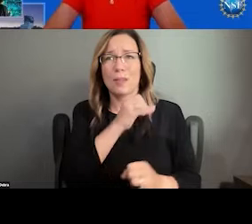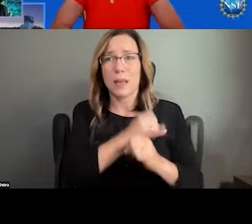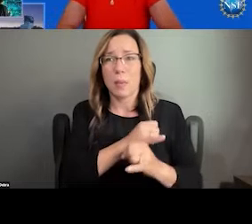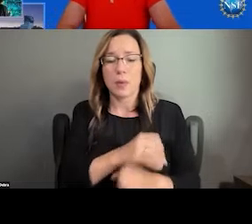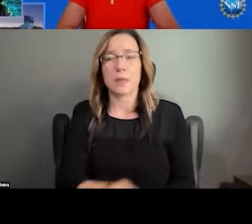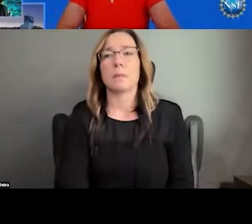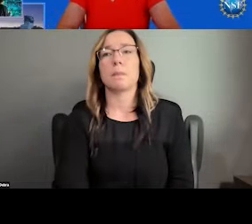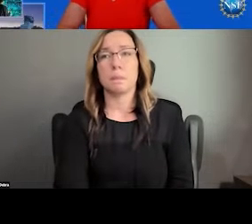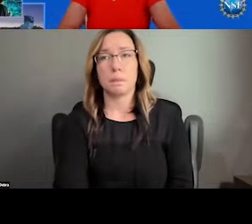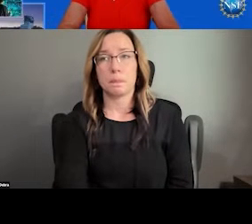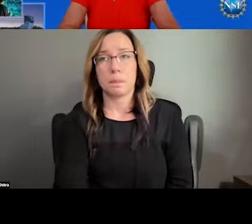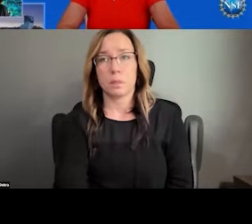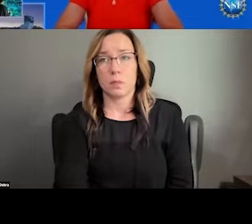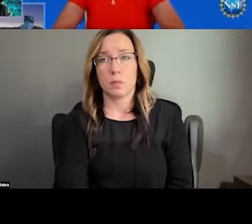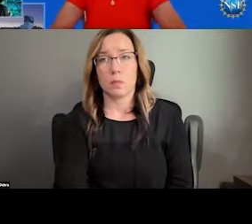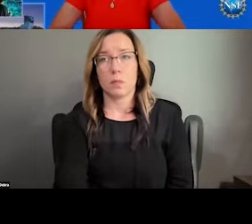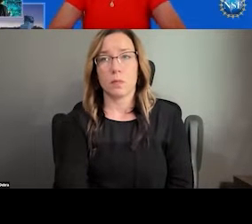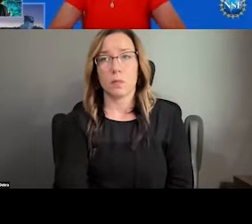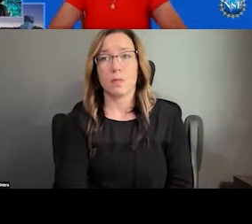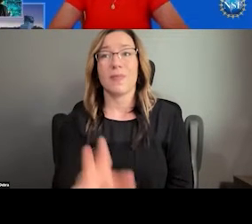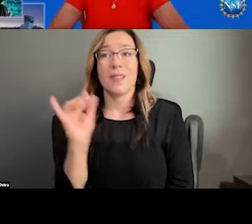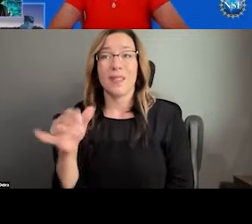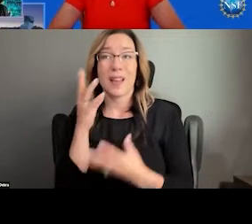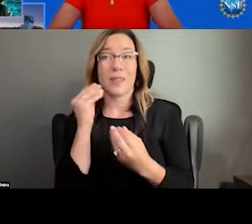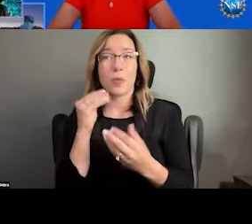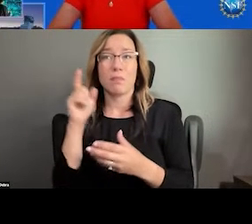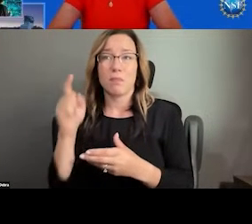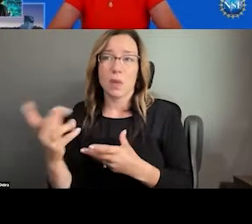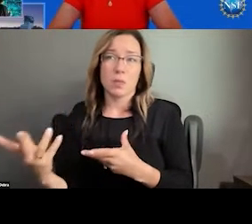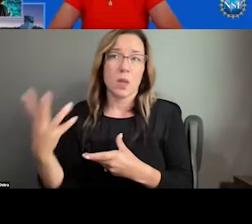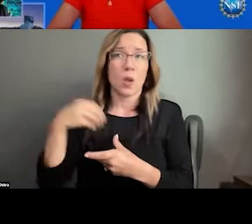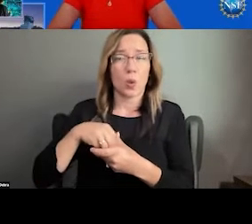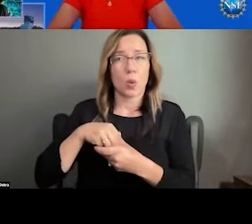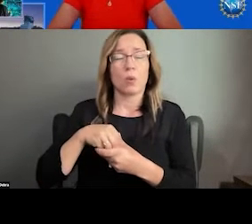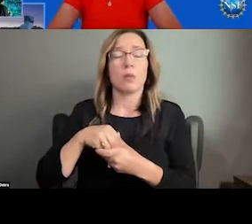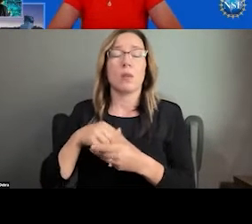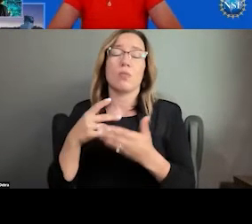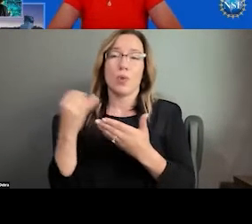That information has to be included in the project description.